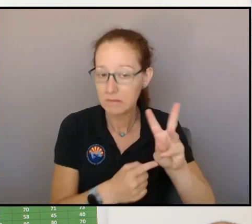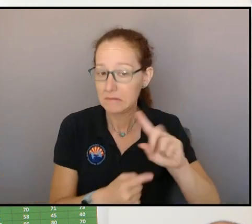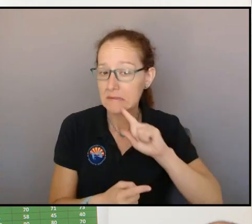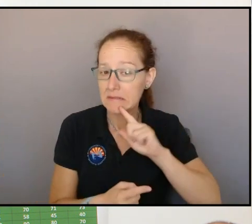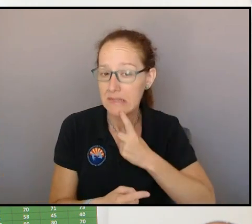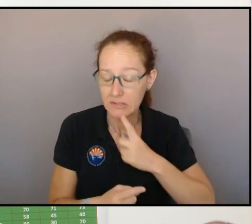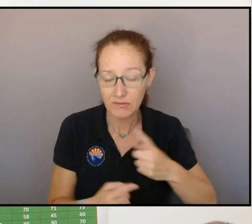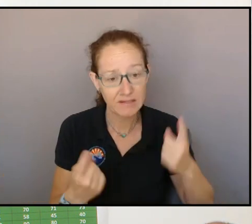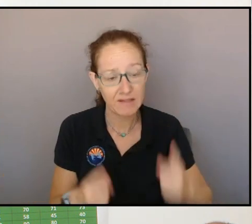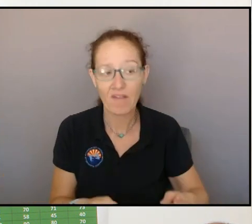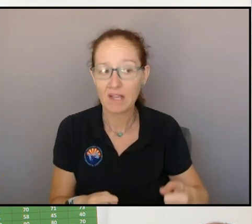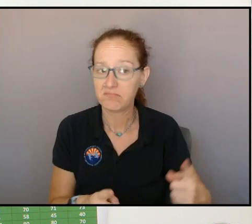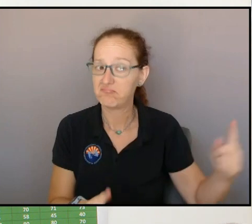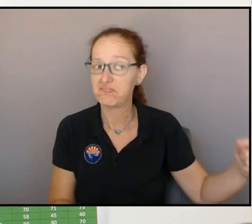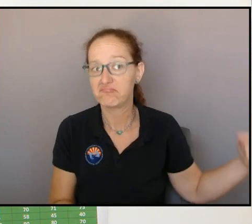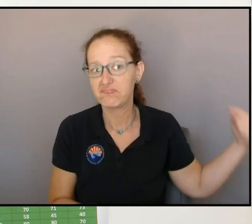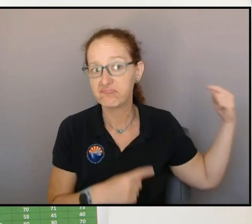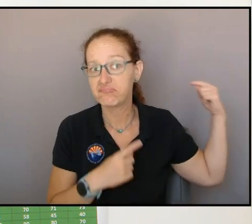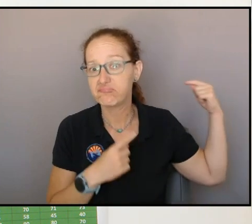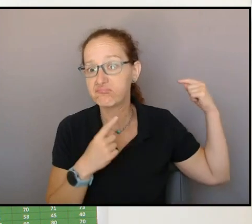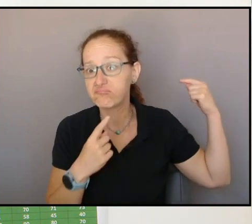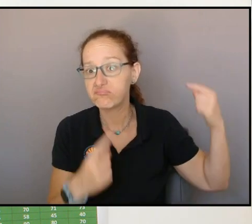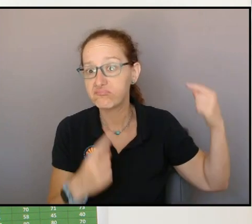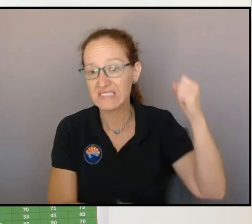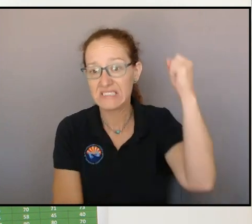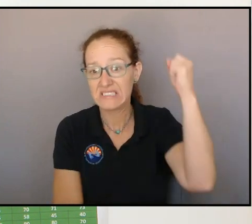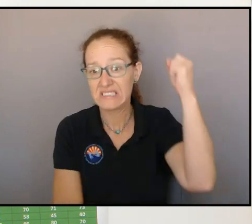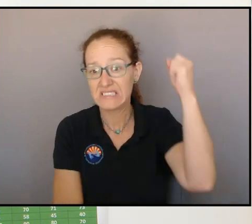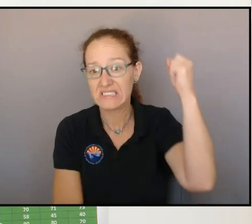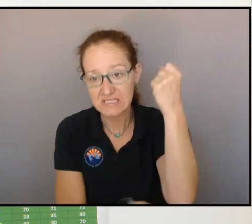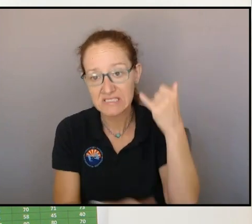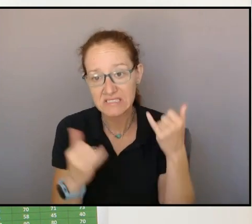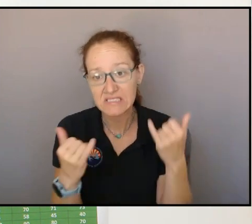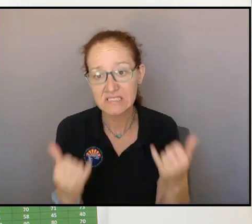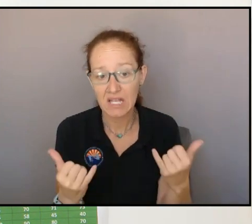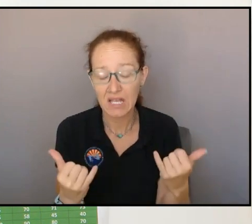comes to flash flooding. So with that, have a safe day and we'll